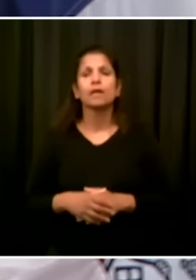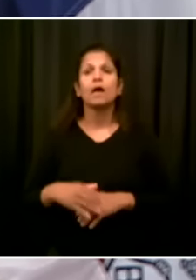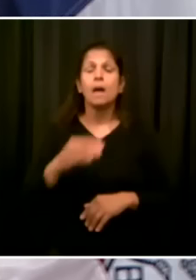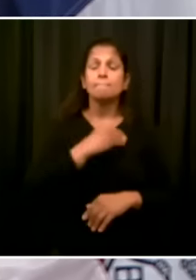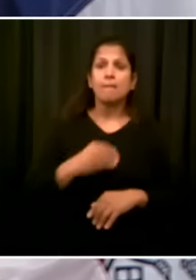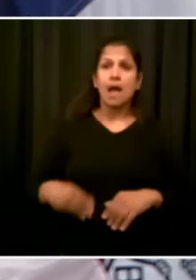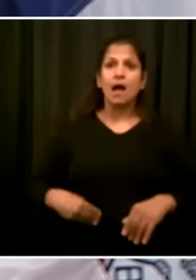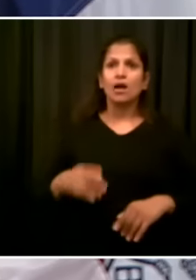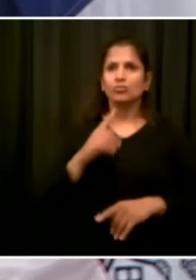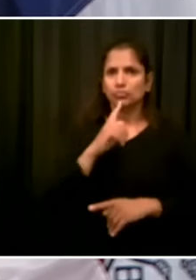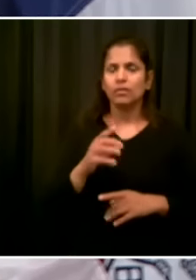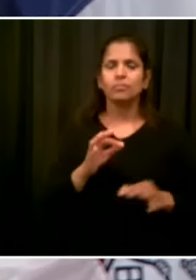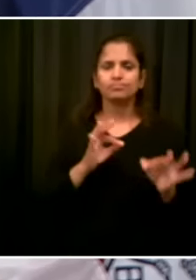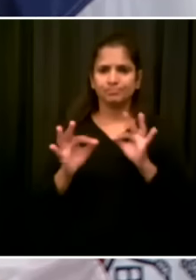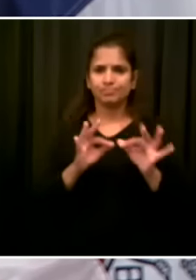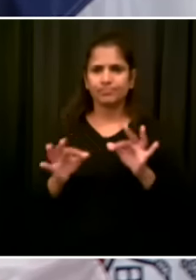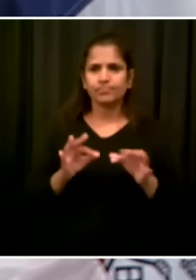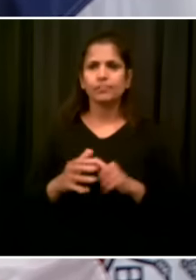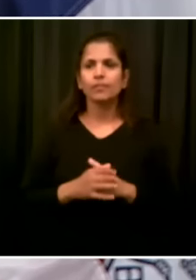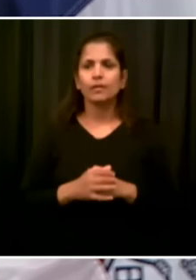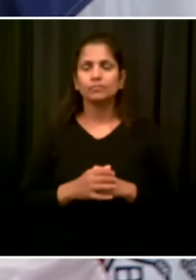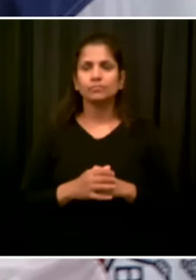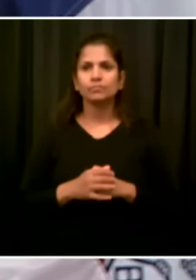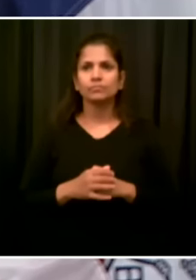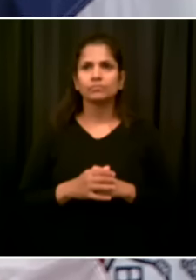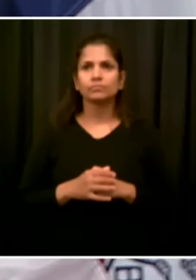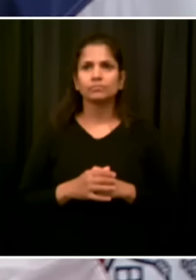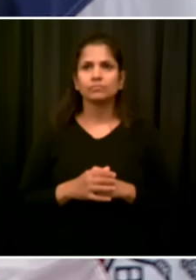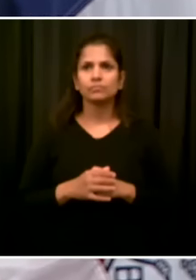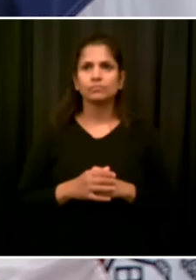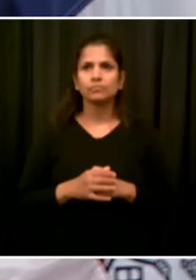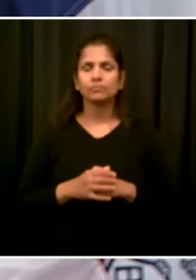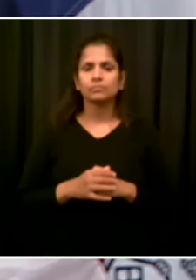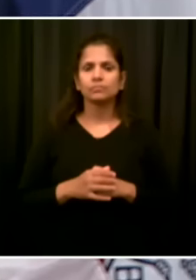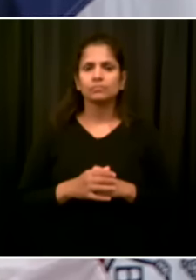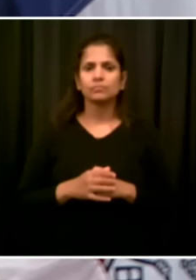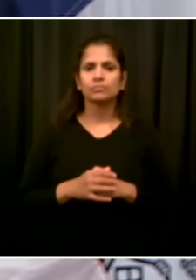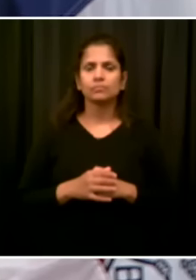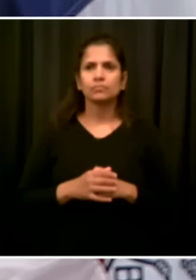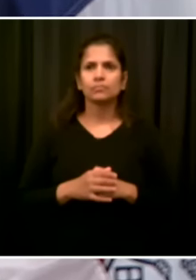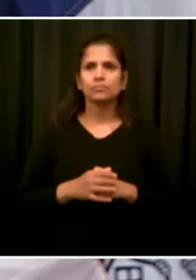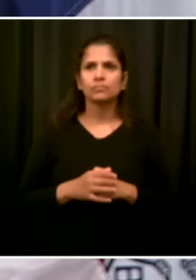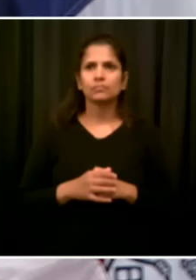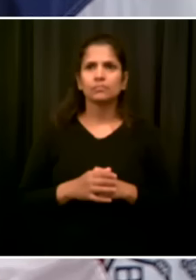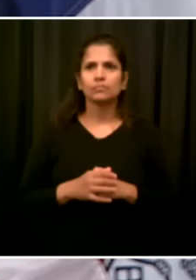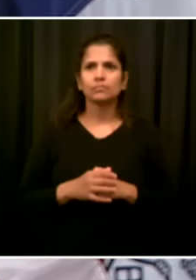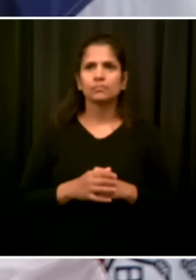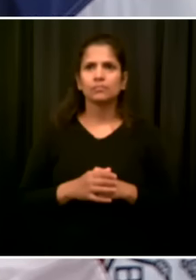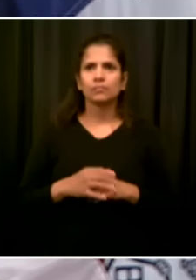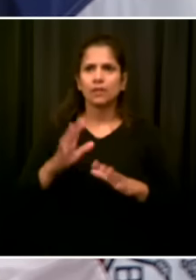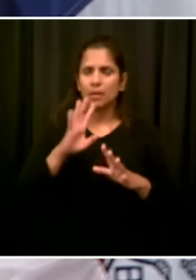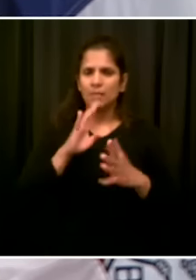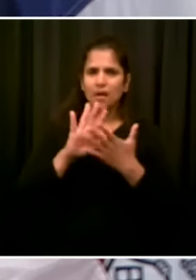EVEN BEEN E THSLIGHTEST UP TICK EVER SIE NCNEW YORK WENT TO OUT DOOR DINING.